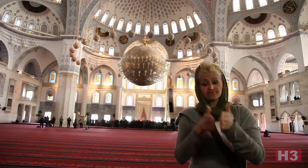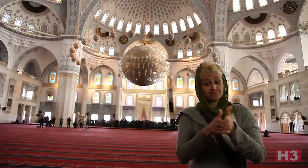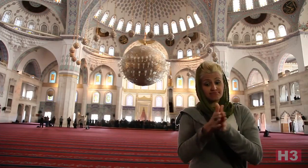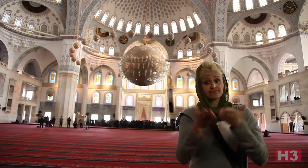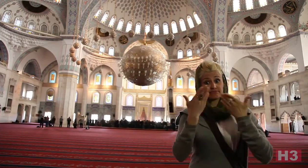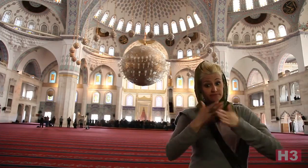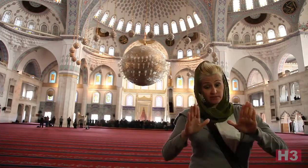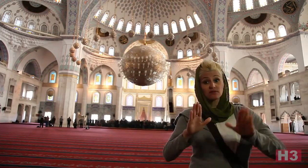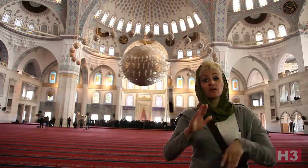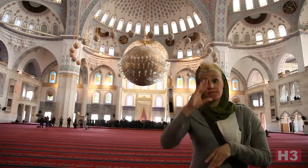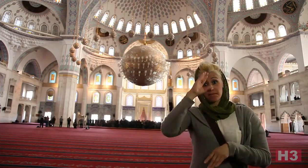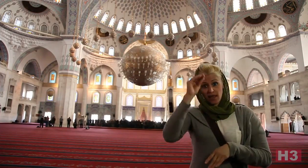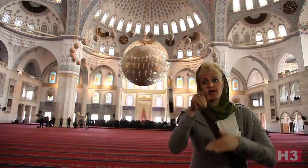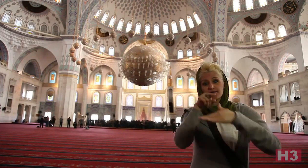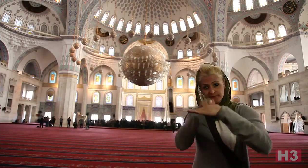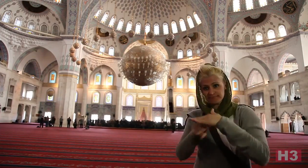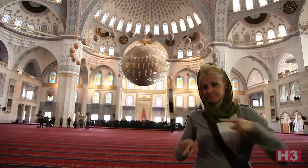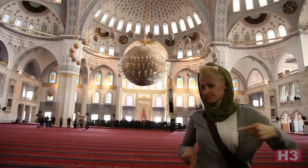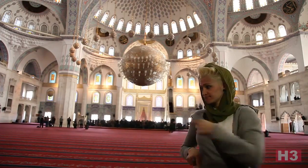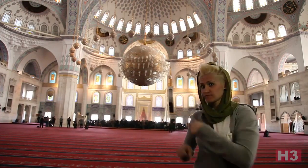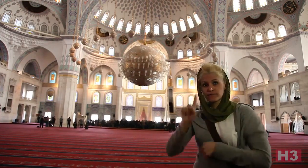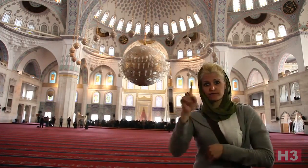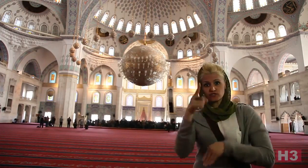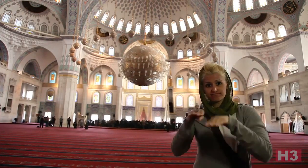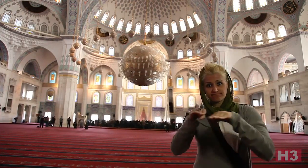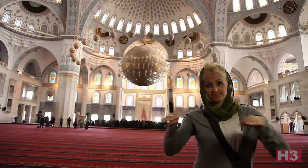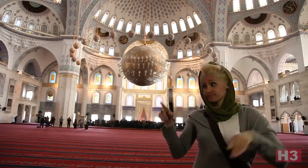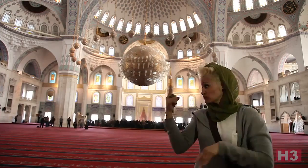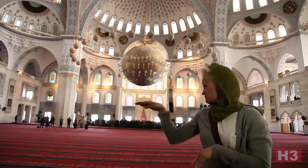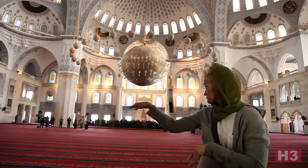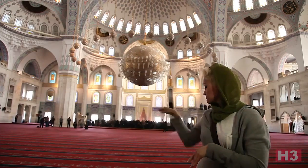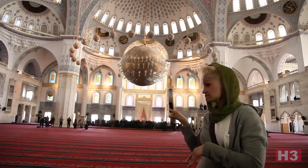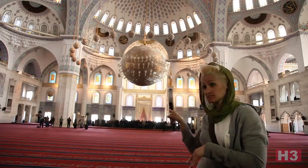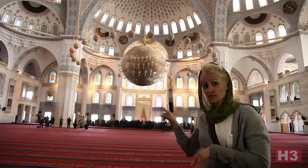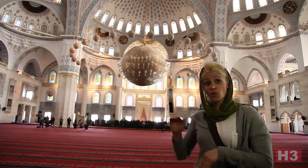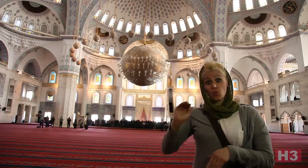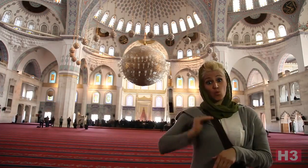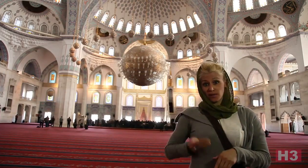It is required to have clean hands. The men enter the first floor.